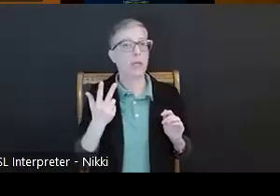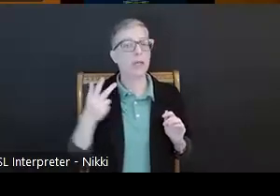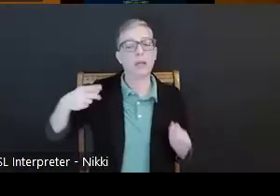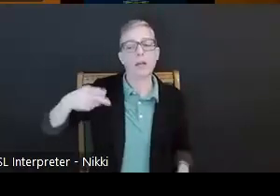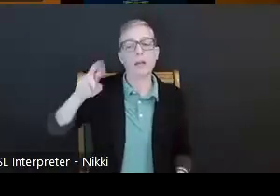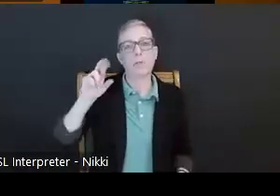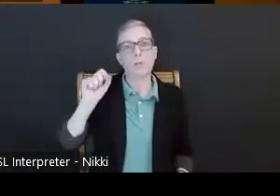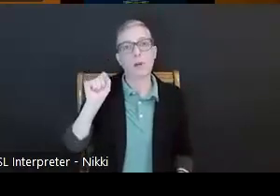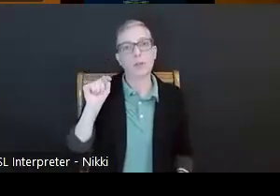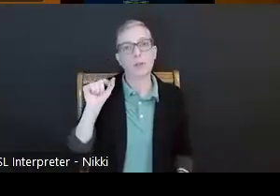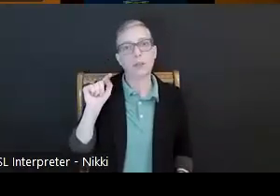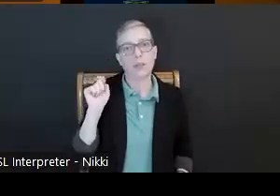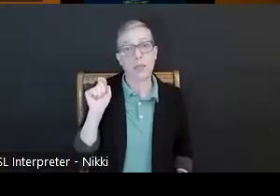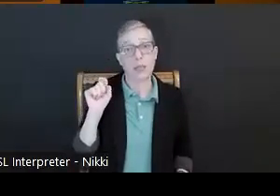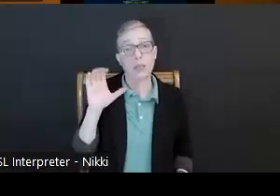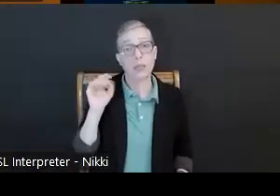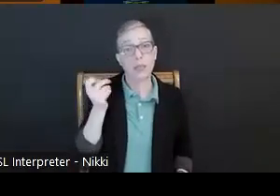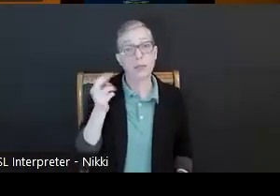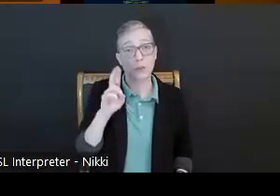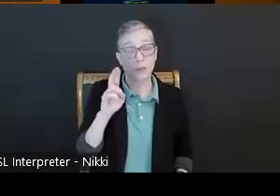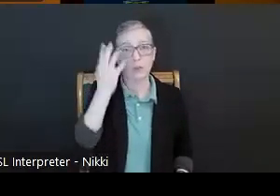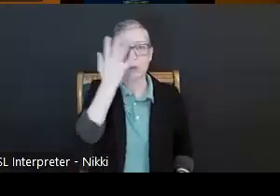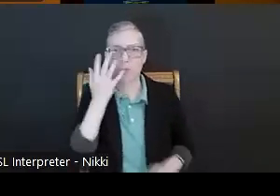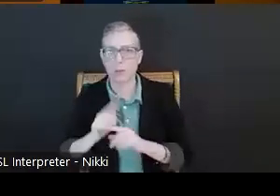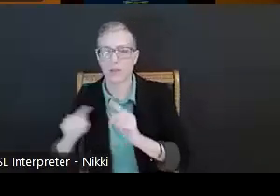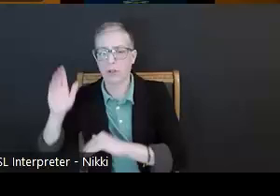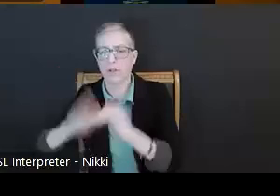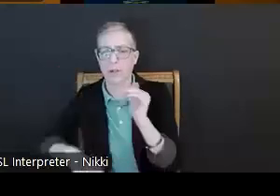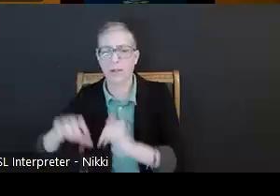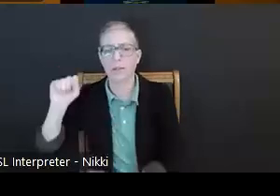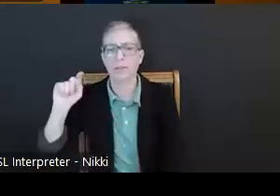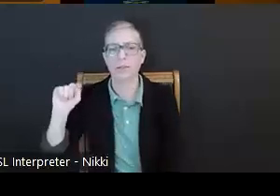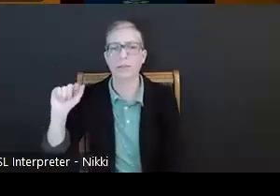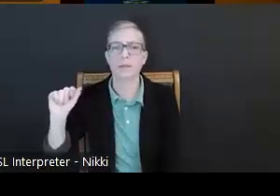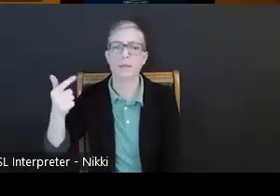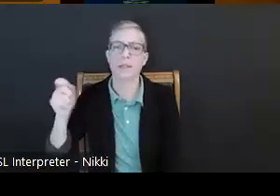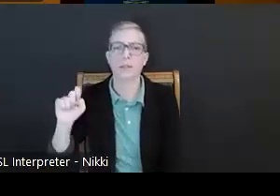cancer so um but as a feasibility study it made it made sense to kind of keep it open gather and